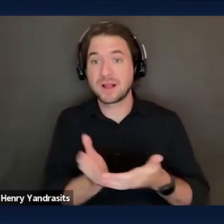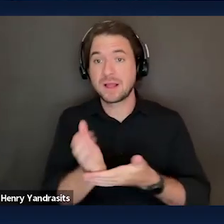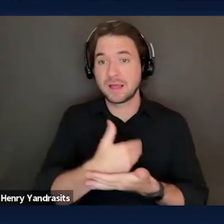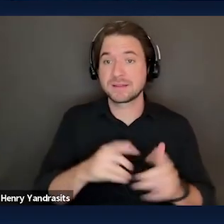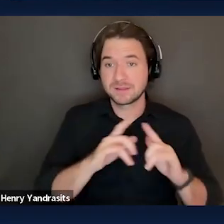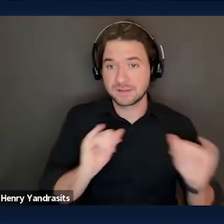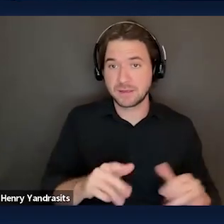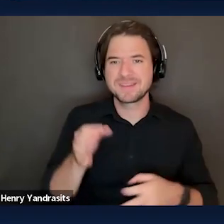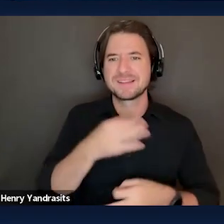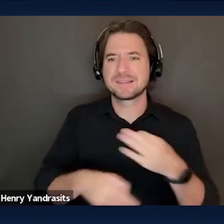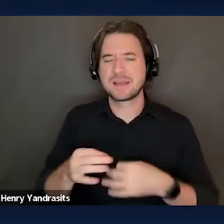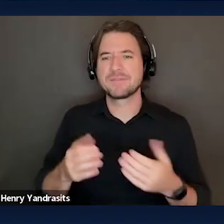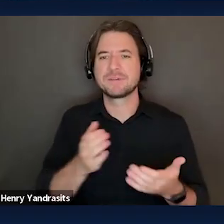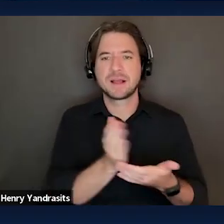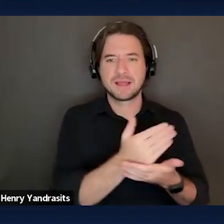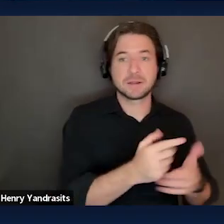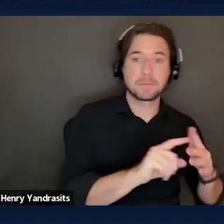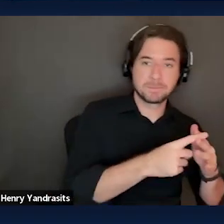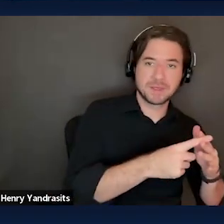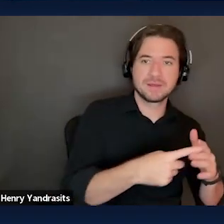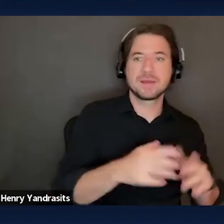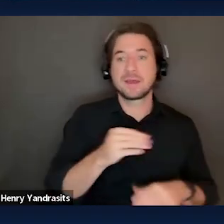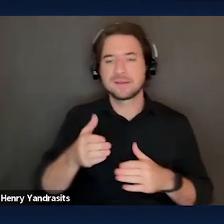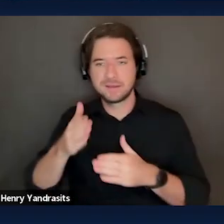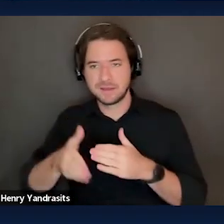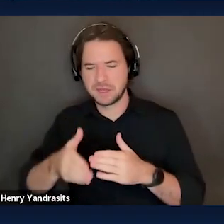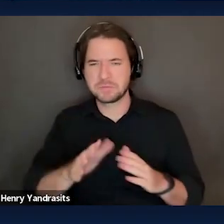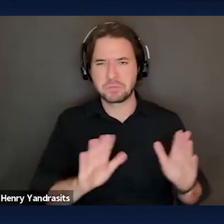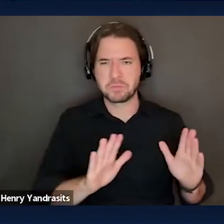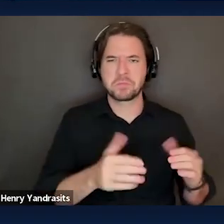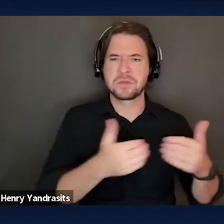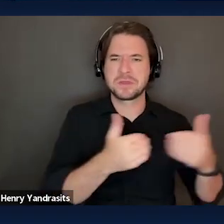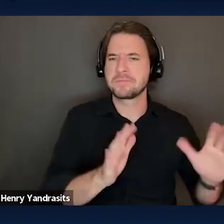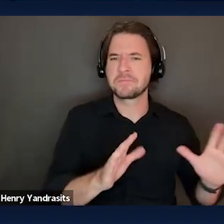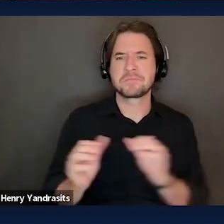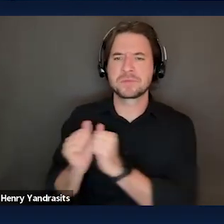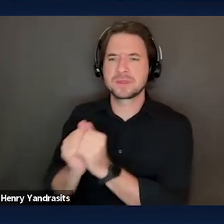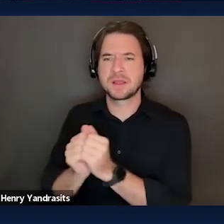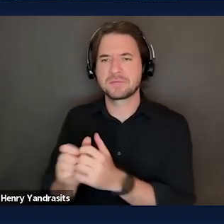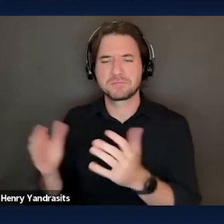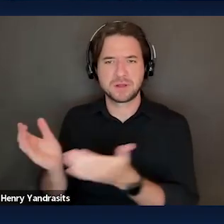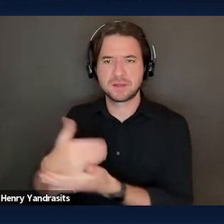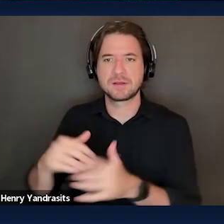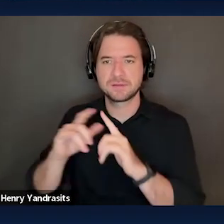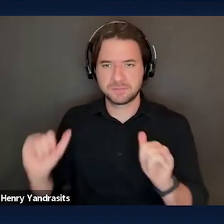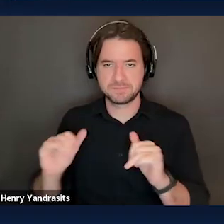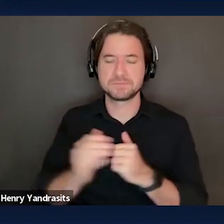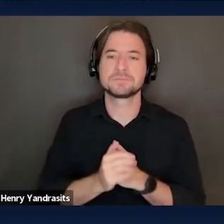Instead of collecting the data at the begin and the end of this team experience. And so.